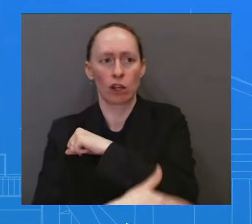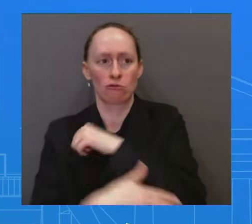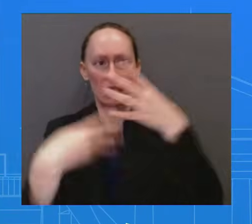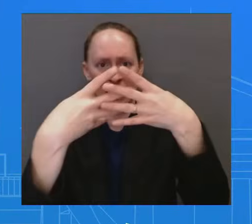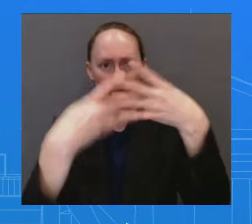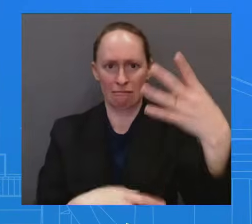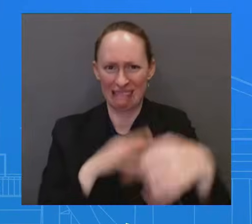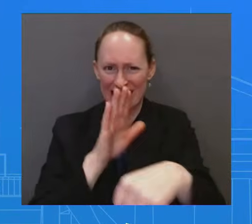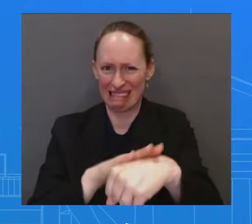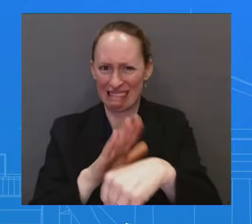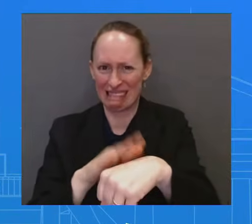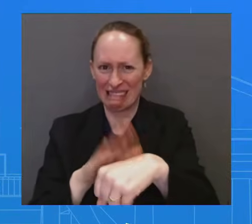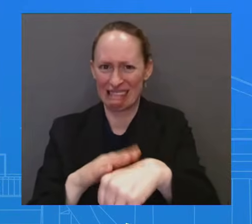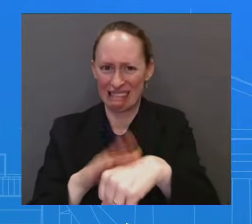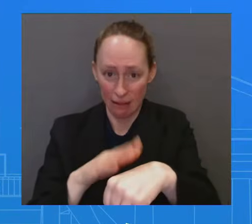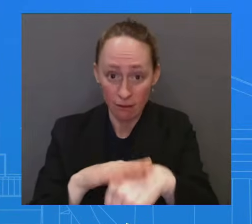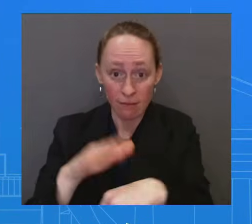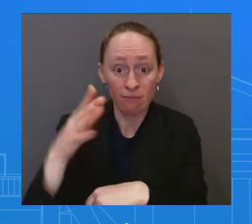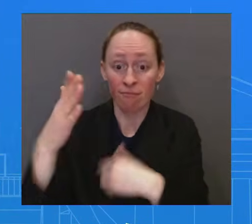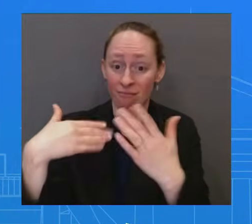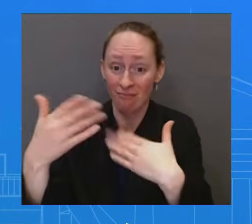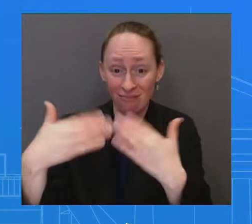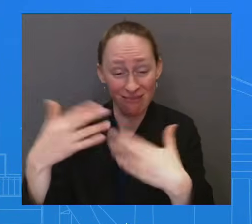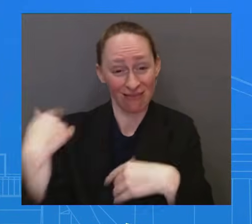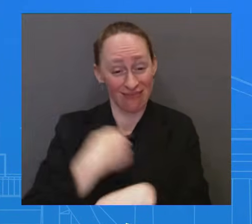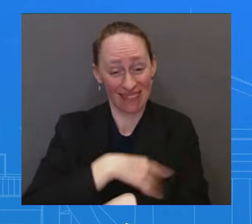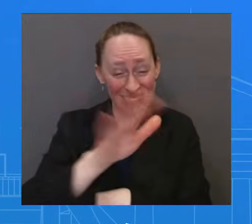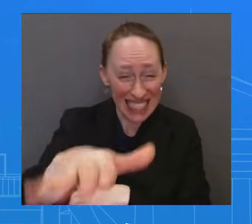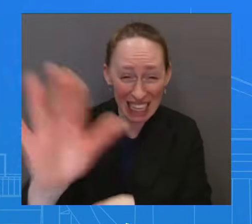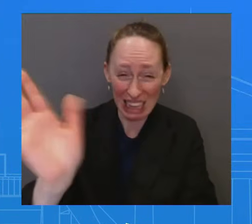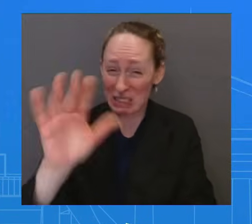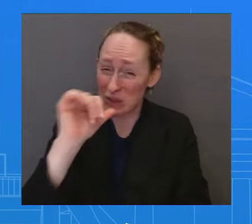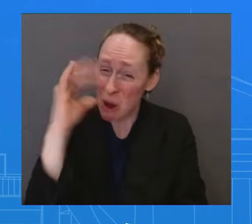And there are regimes, there are leaders around the world that --